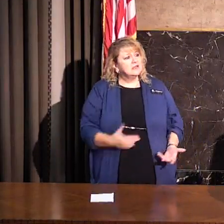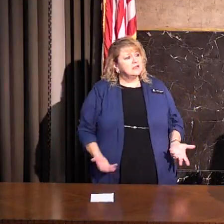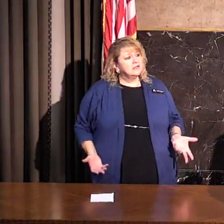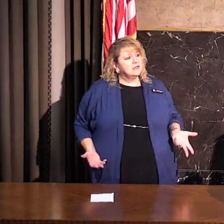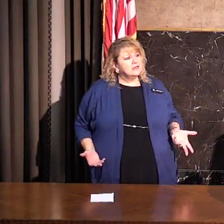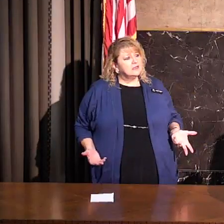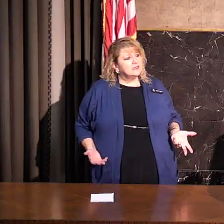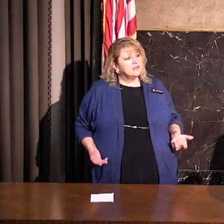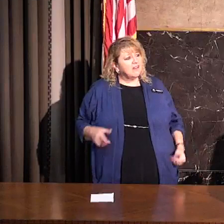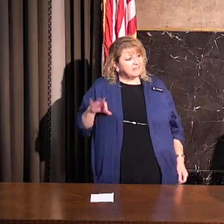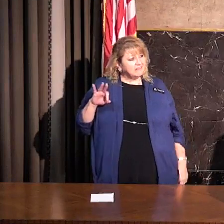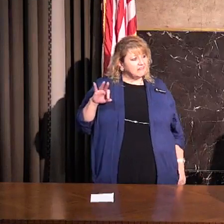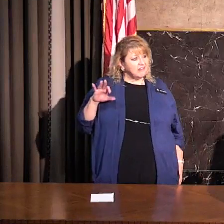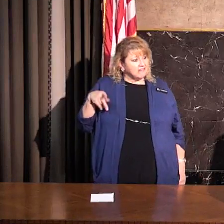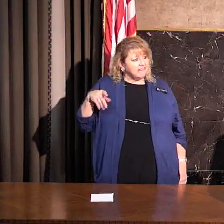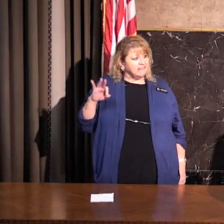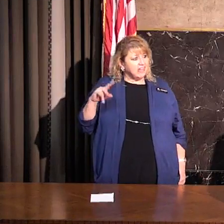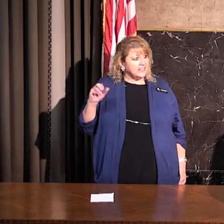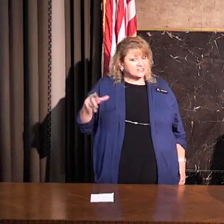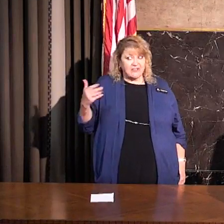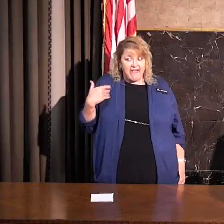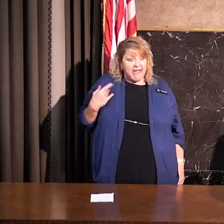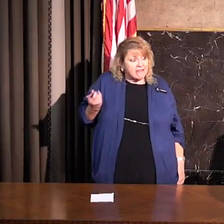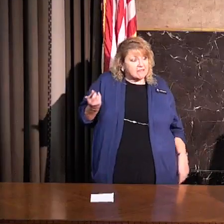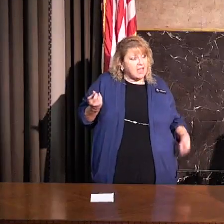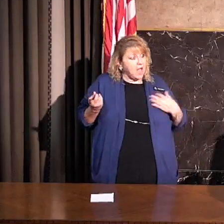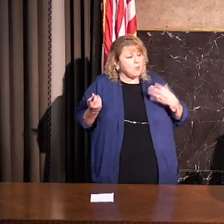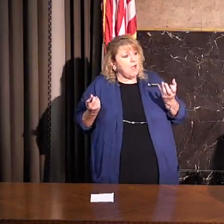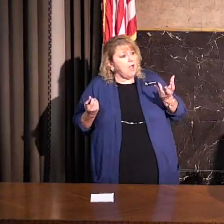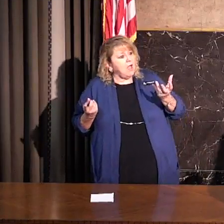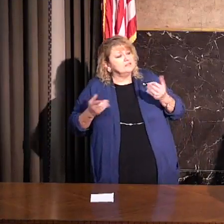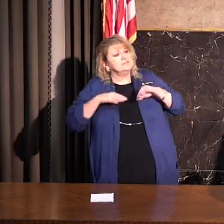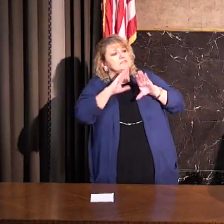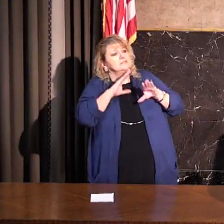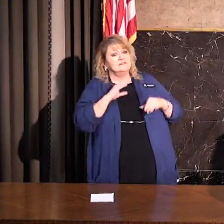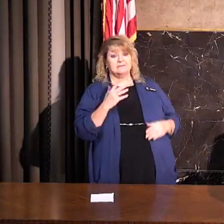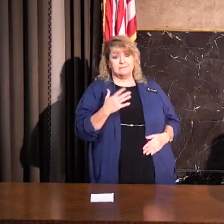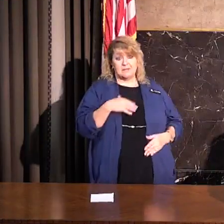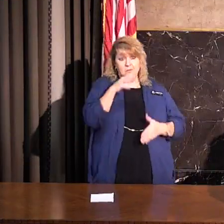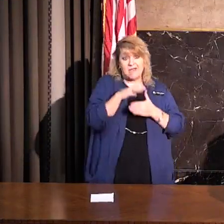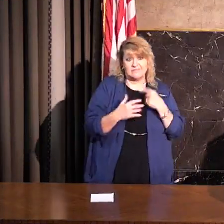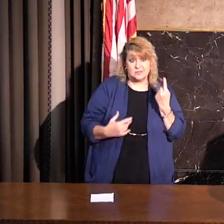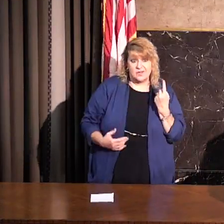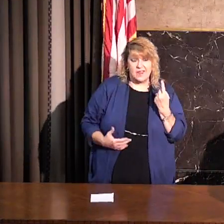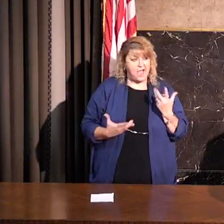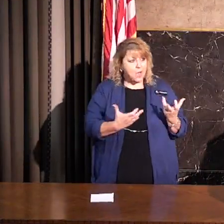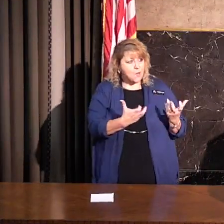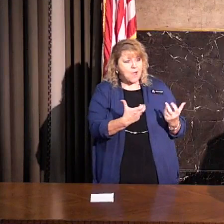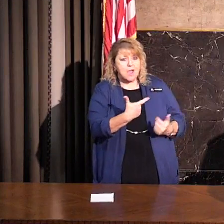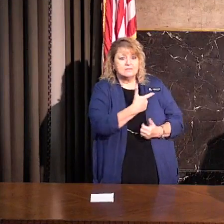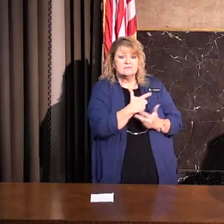there's no booster news that's applicable to them. My my my wife is one of them. so I hear